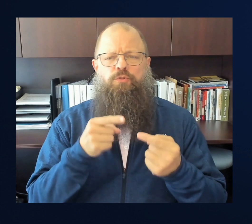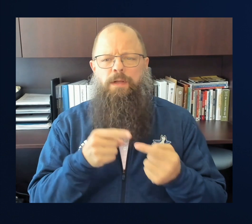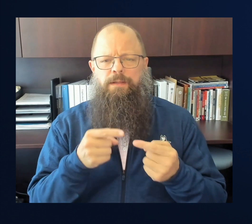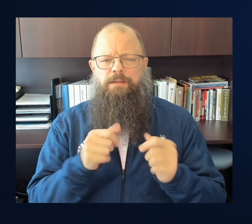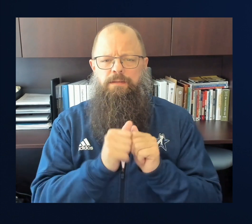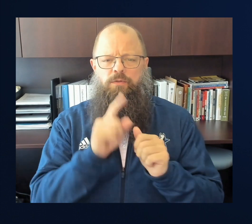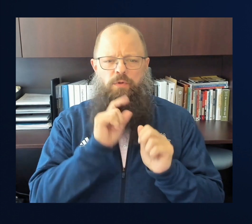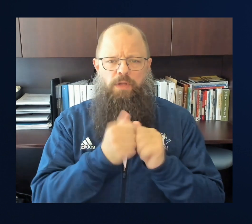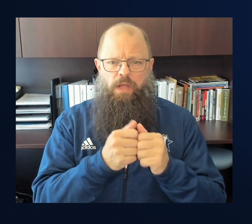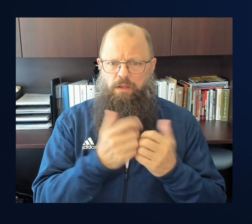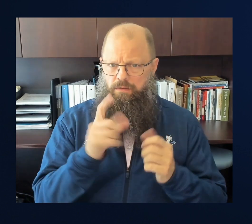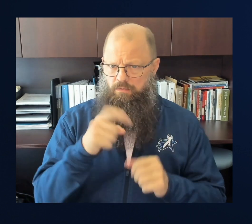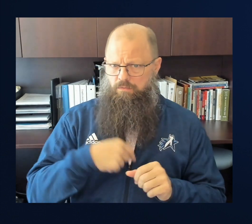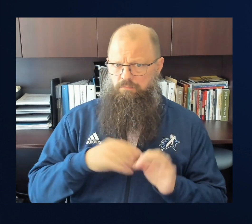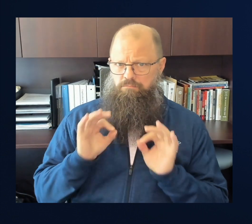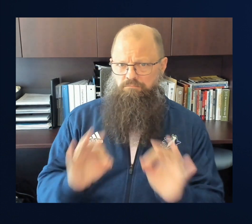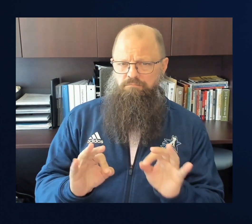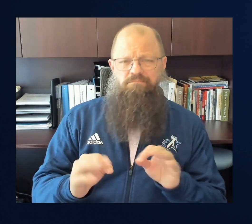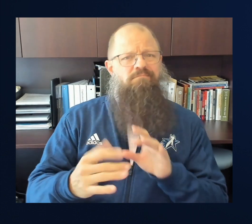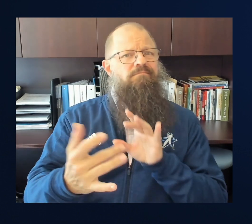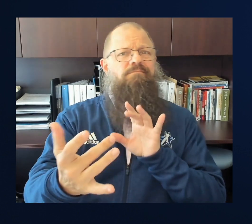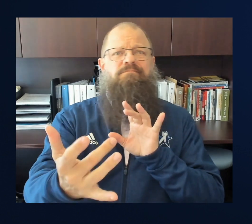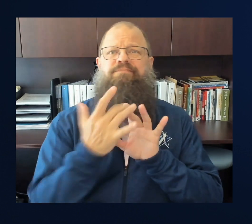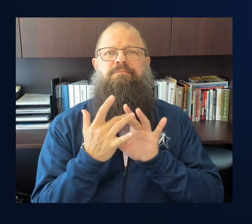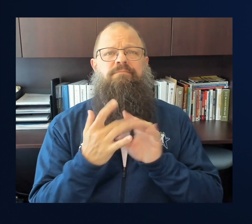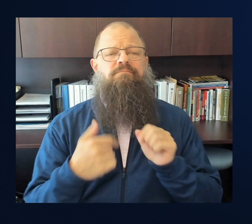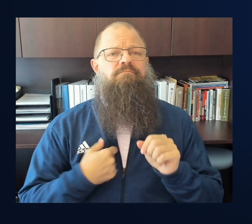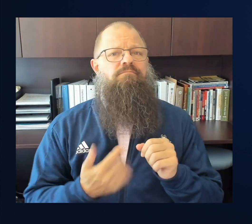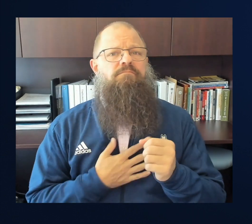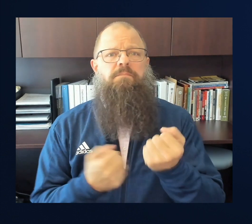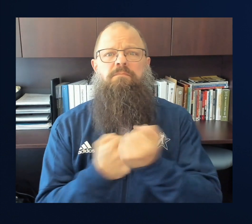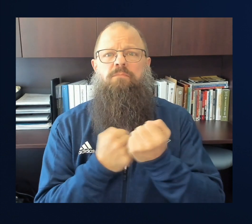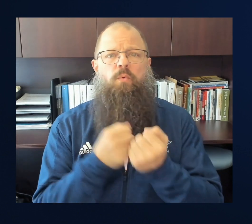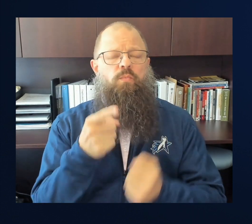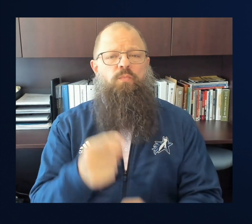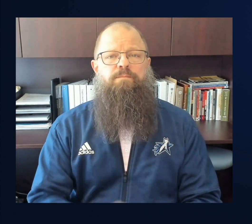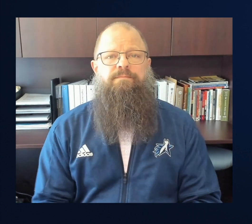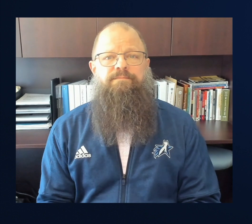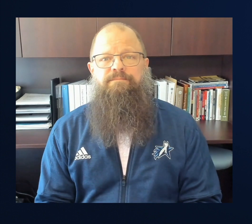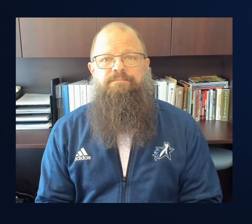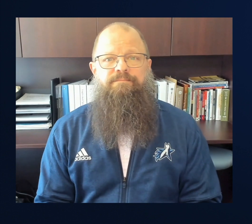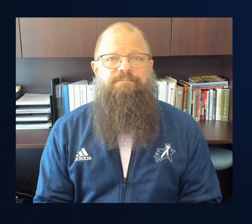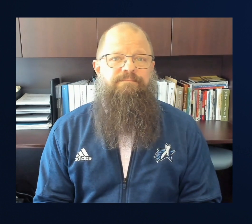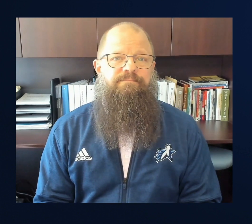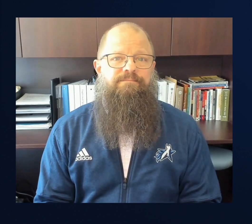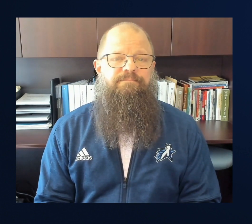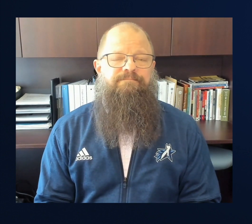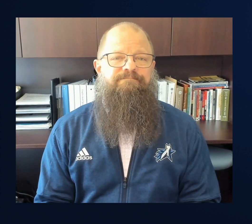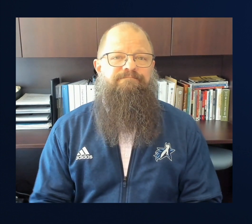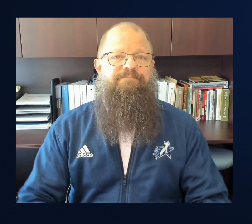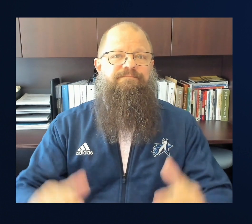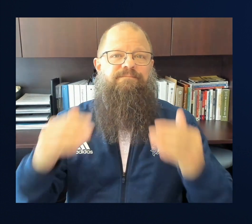If you have any questions, struggling with it, need some feedback, please reach out. We're happy to support you. thank you